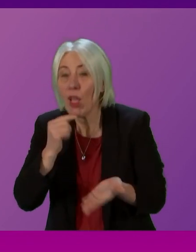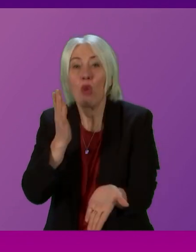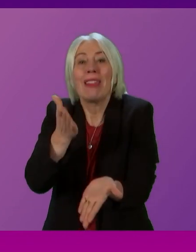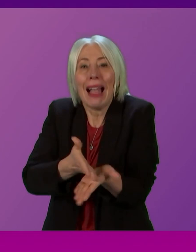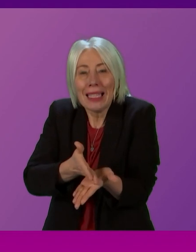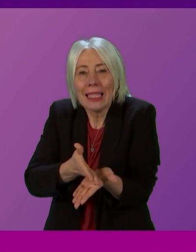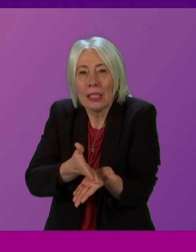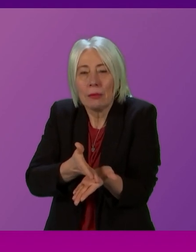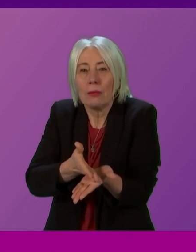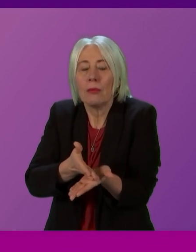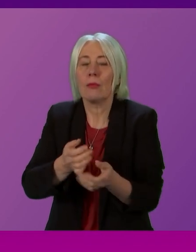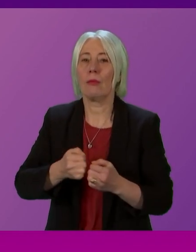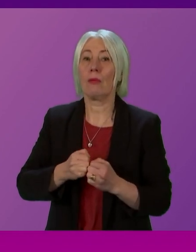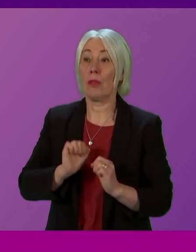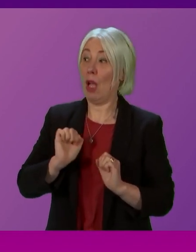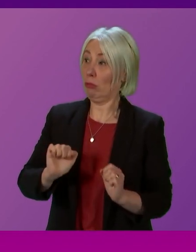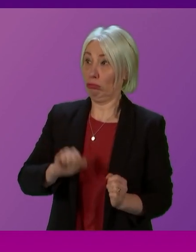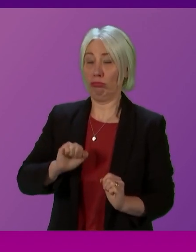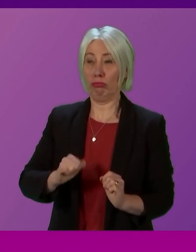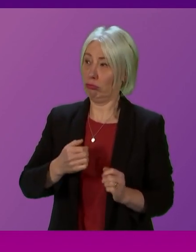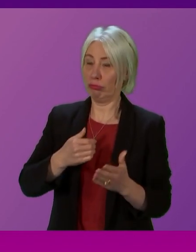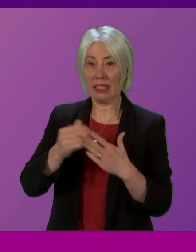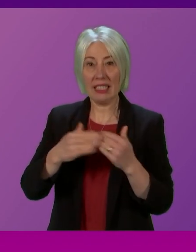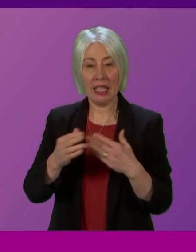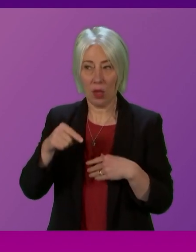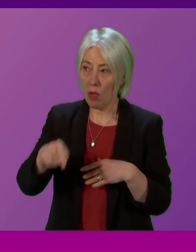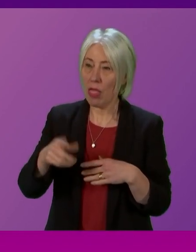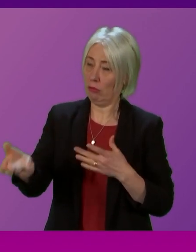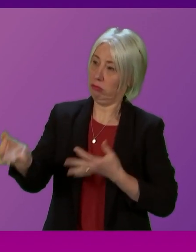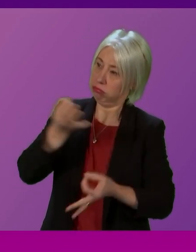In rightly dealing with the matter and in my answering questions about that very serious